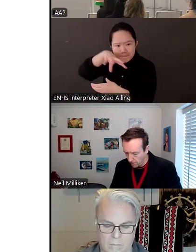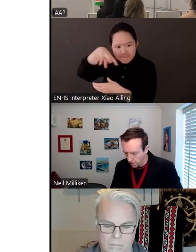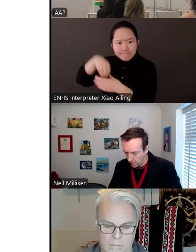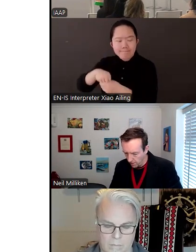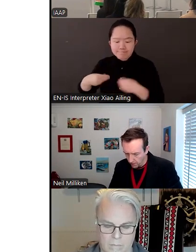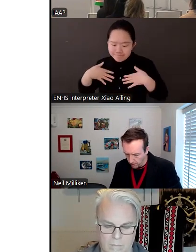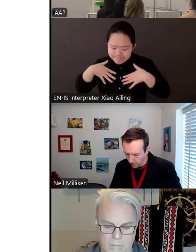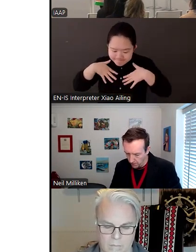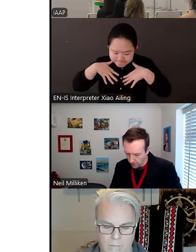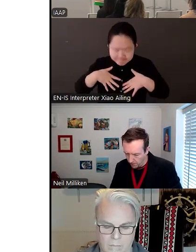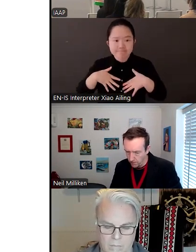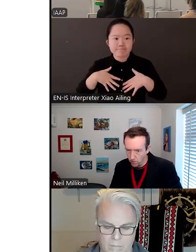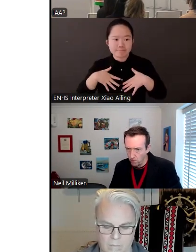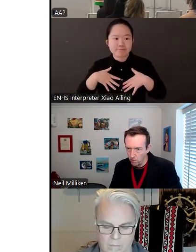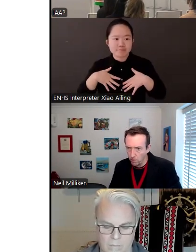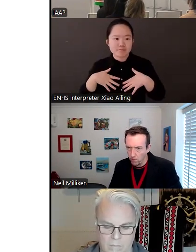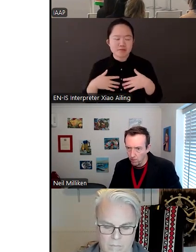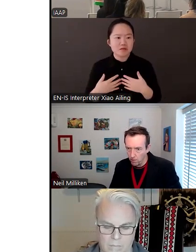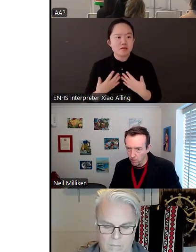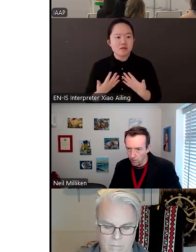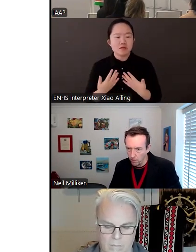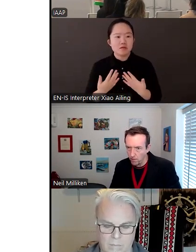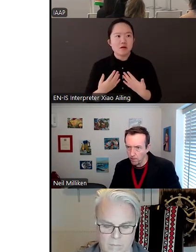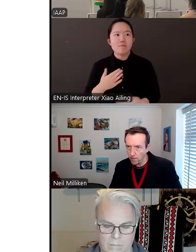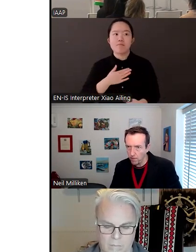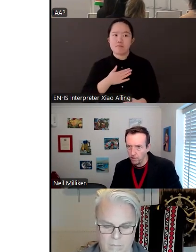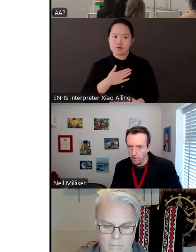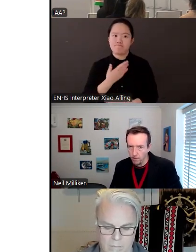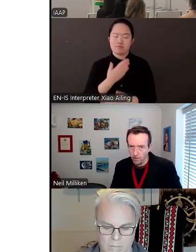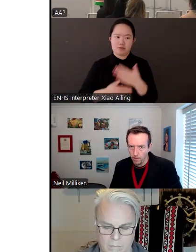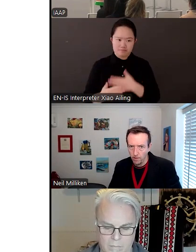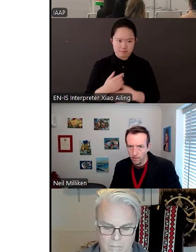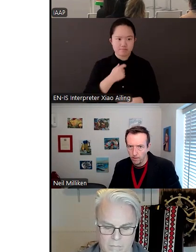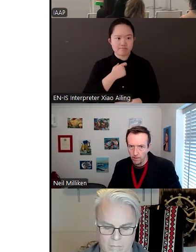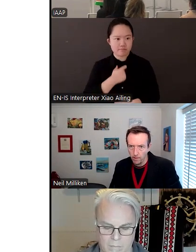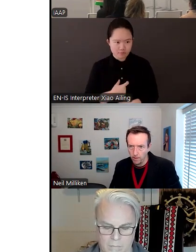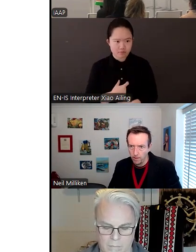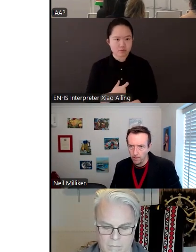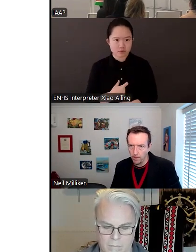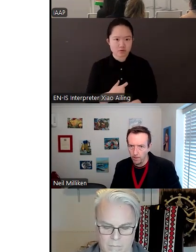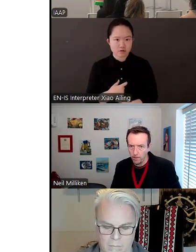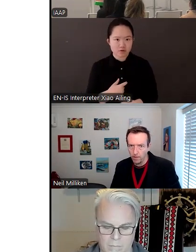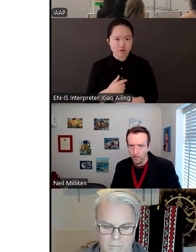So at one time you would conceal your disability and then other times you would scream it. I also wrote this article Screaming and Concealing Disability,